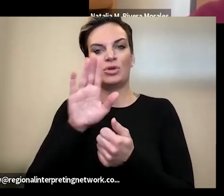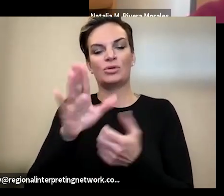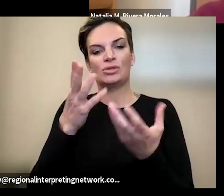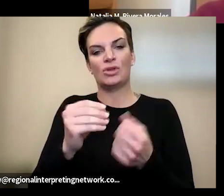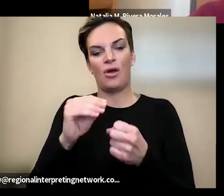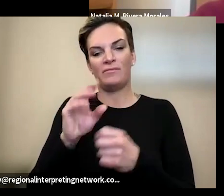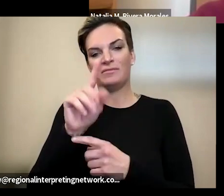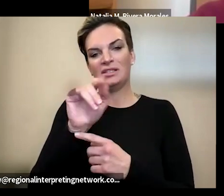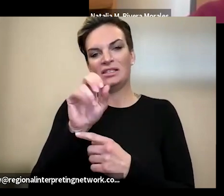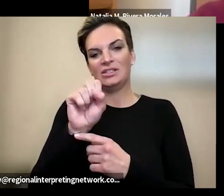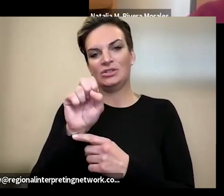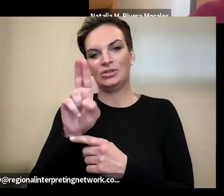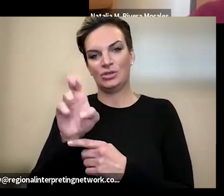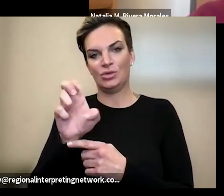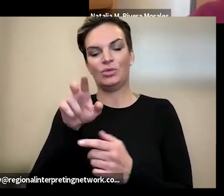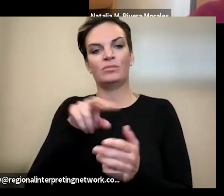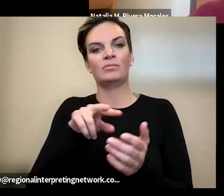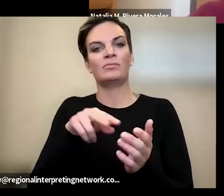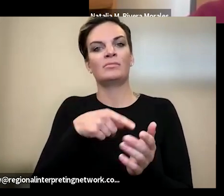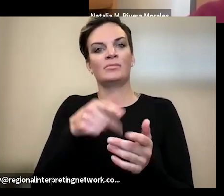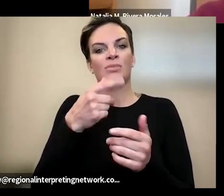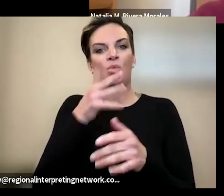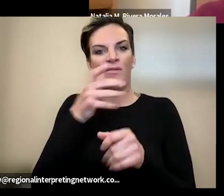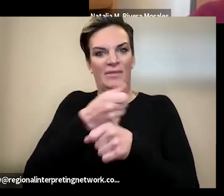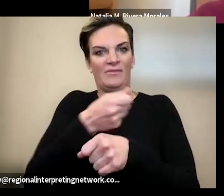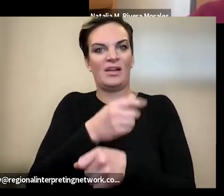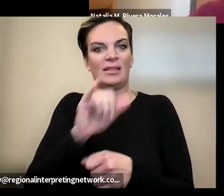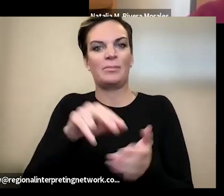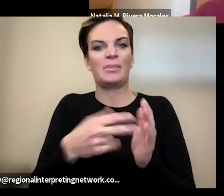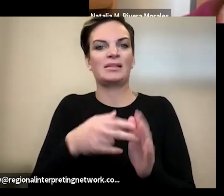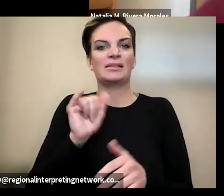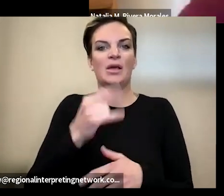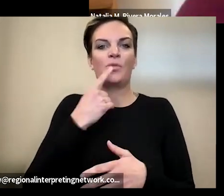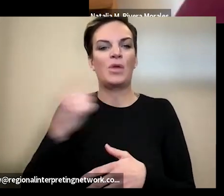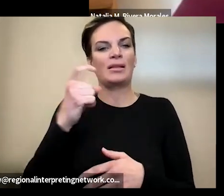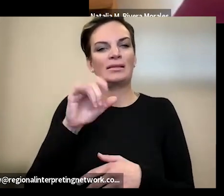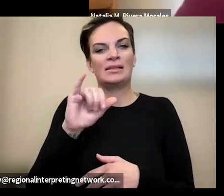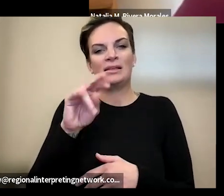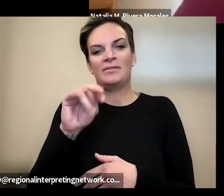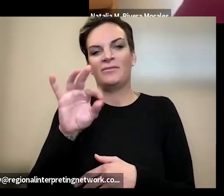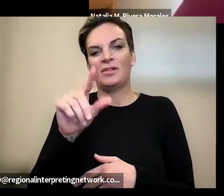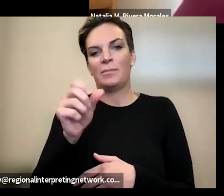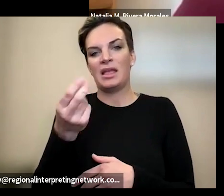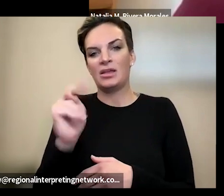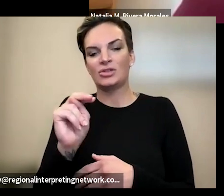when it doesn't need to be, and that's what causes inflammation, redness, disfigurement. I hate